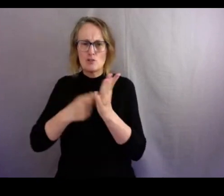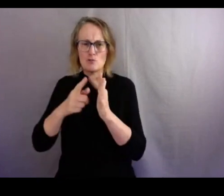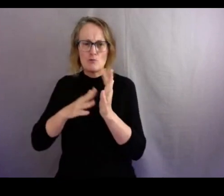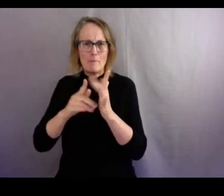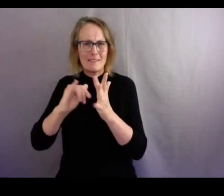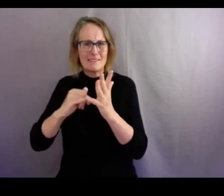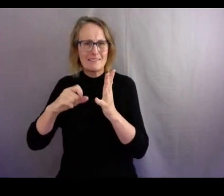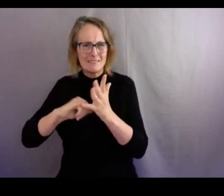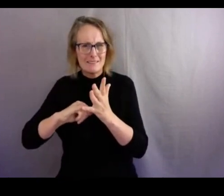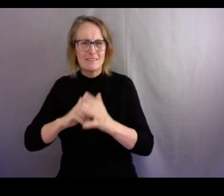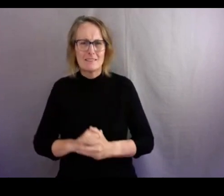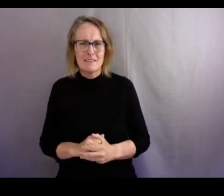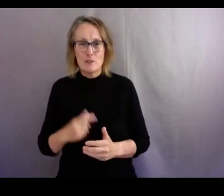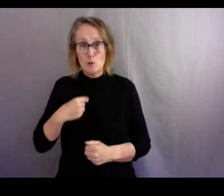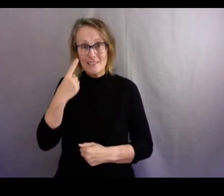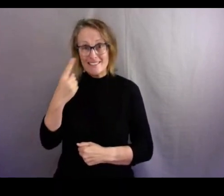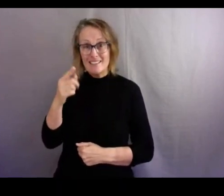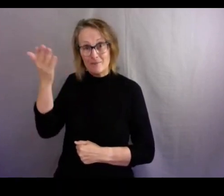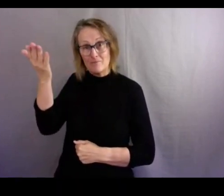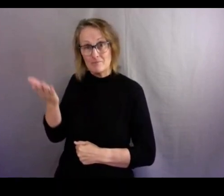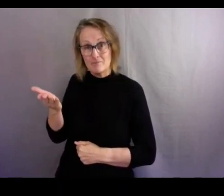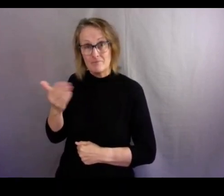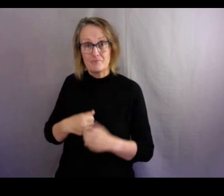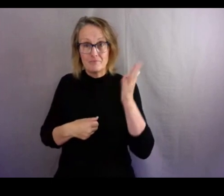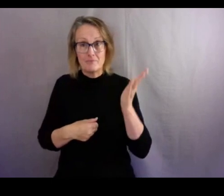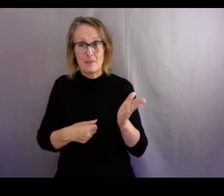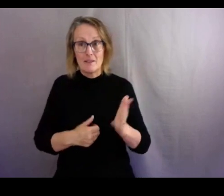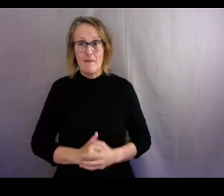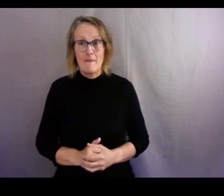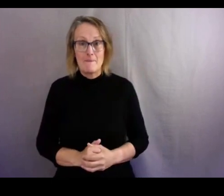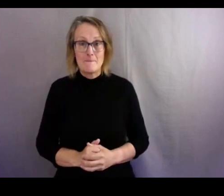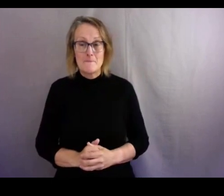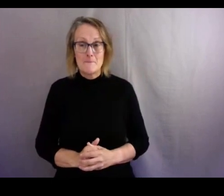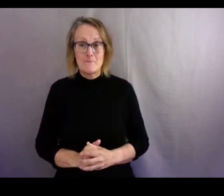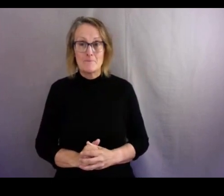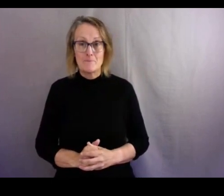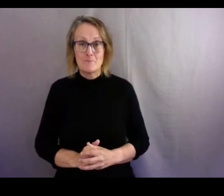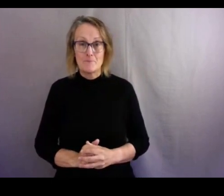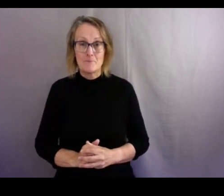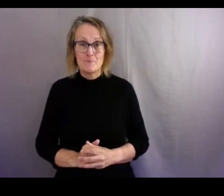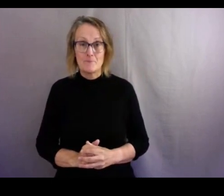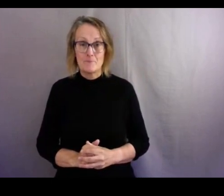as you can see, which are the least known part of Gauguin's work, if not ignored.